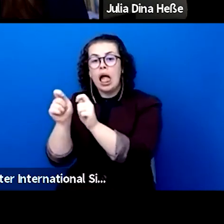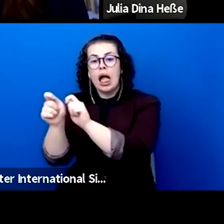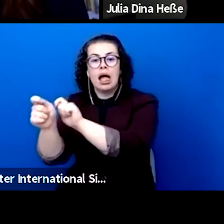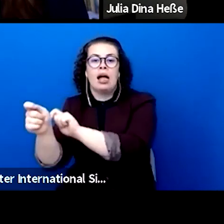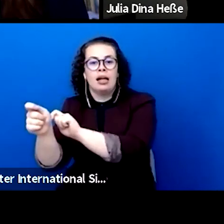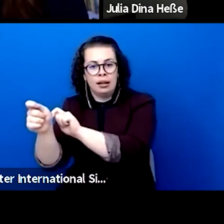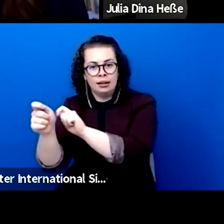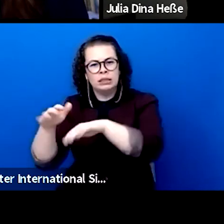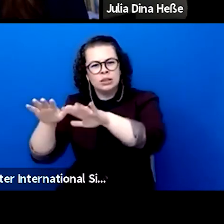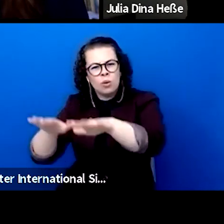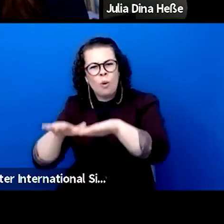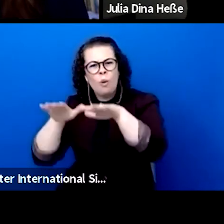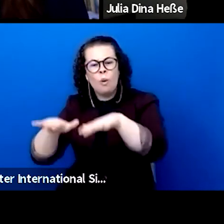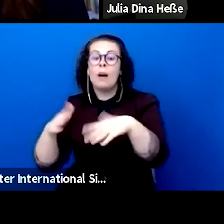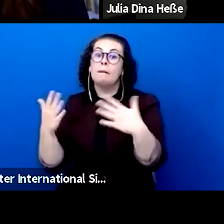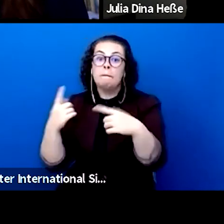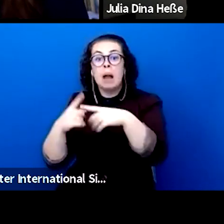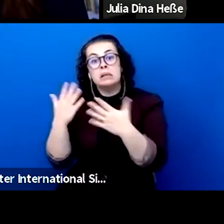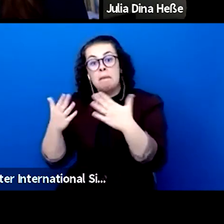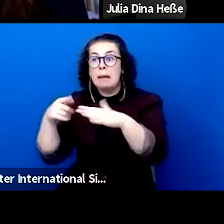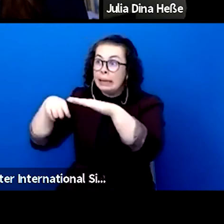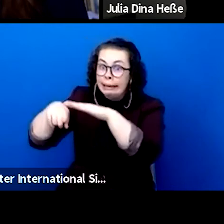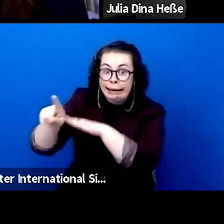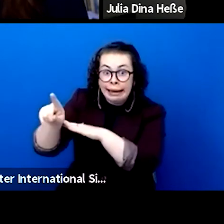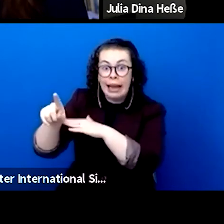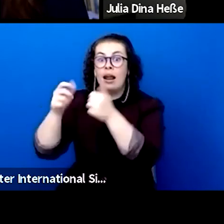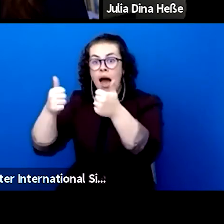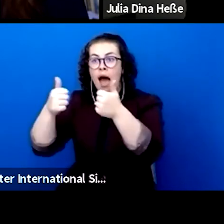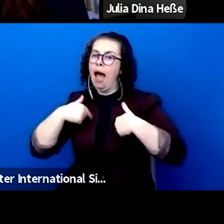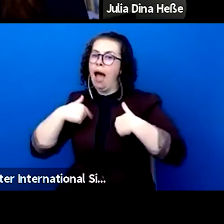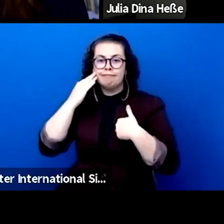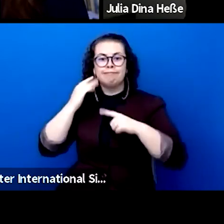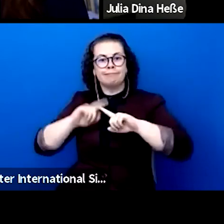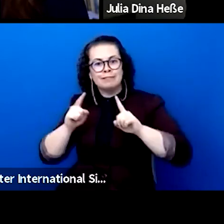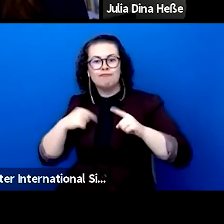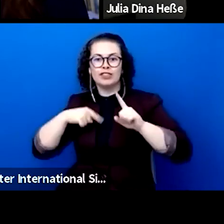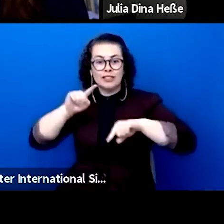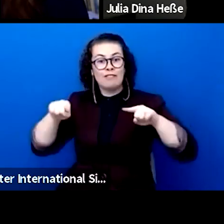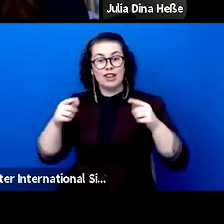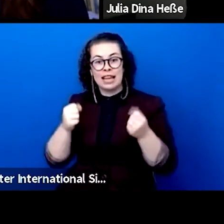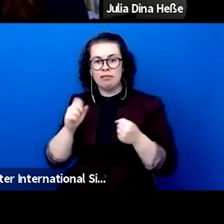works with the very western white gaze on writing, so that's also a problem you you are admitted to